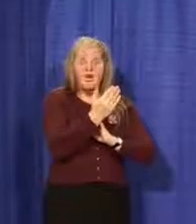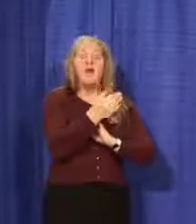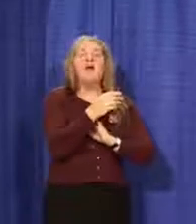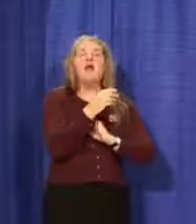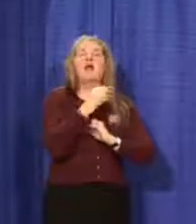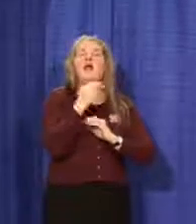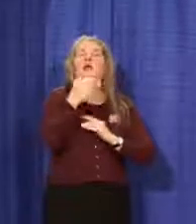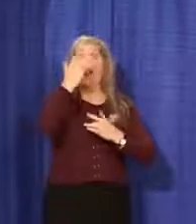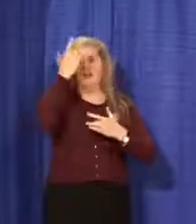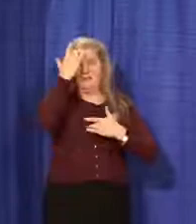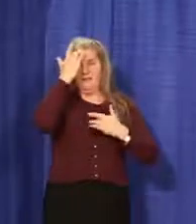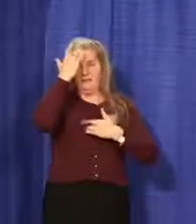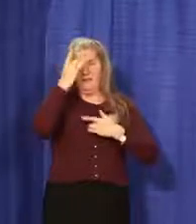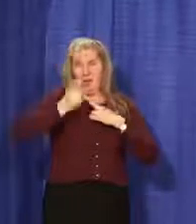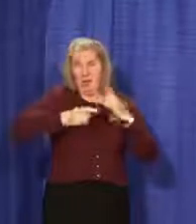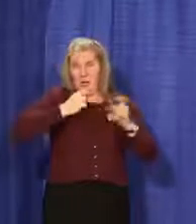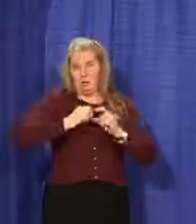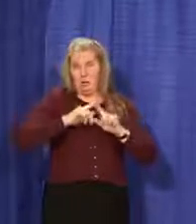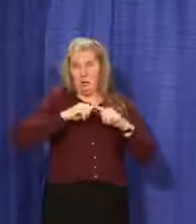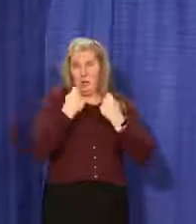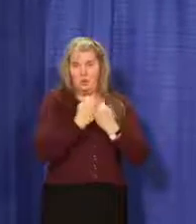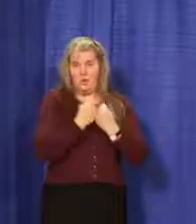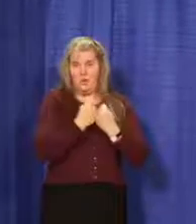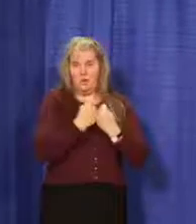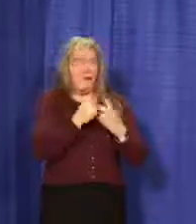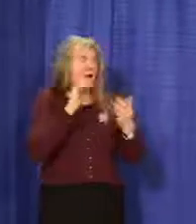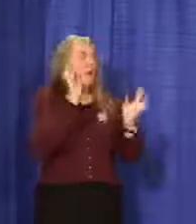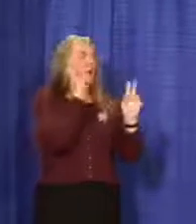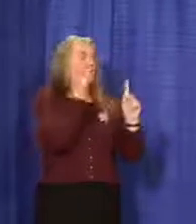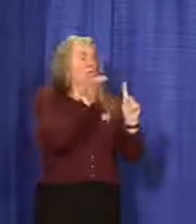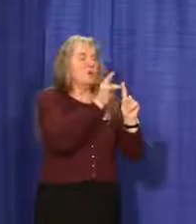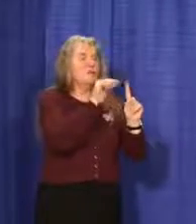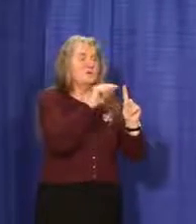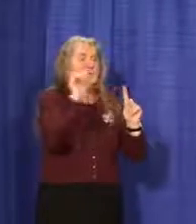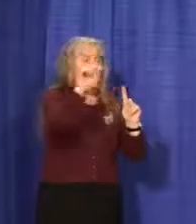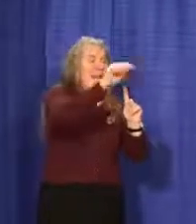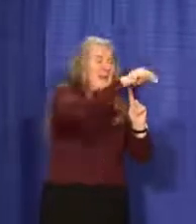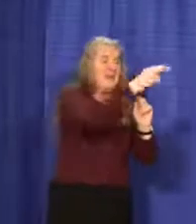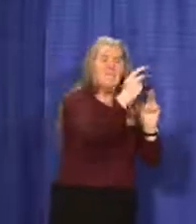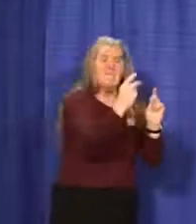work, concluding that there was no exposure risk for Yukoners.